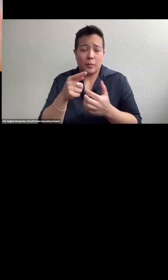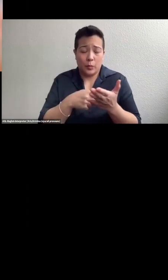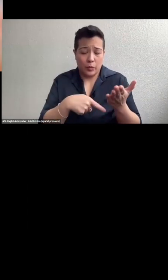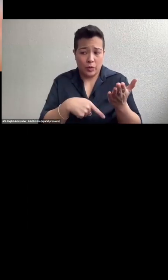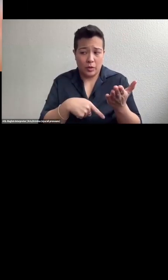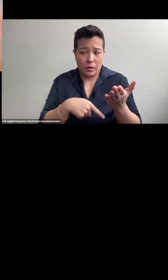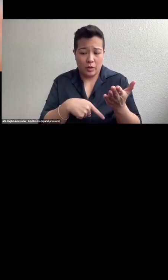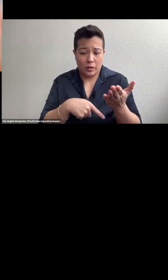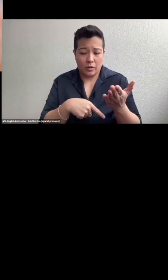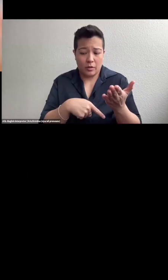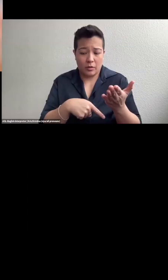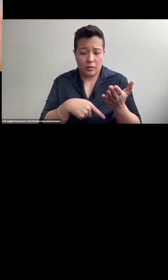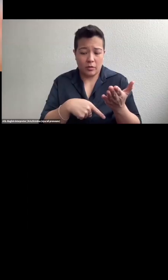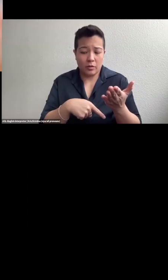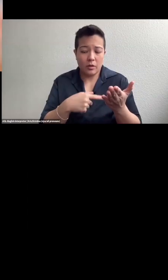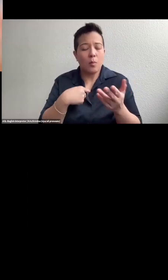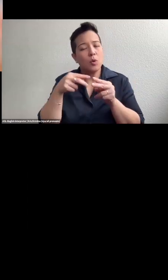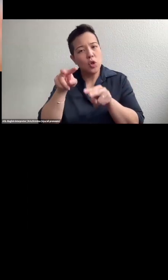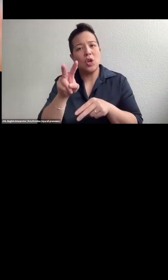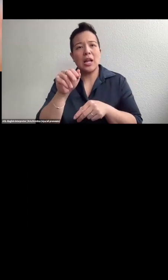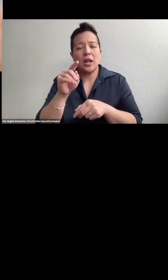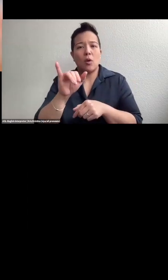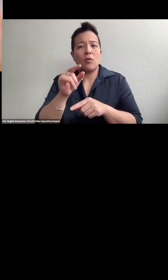you know, I was looking at it also from that lens.